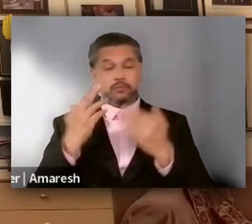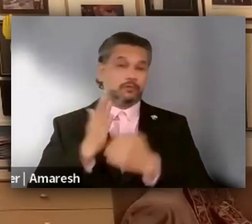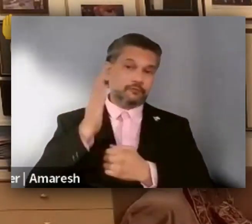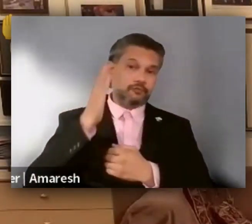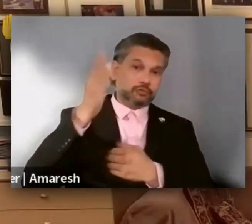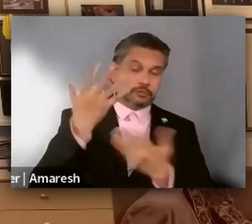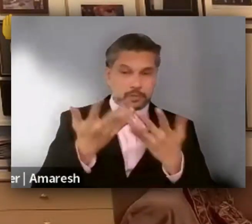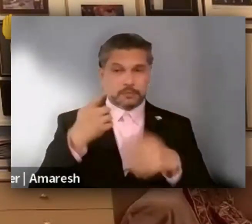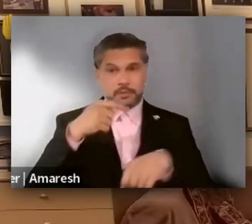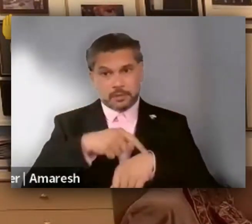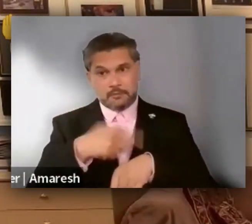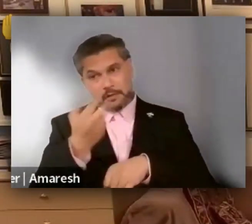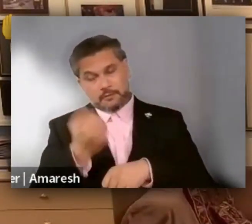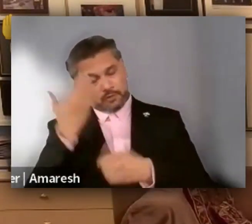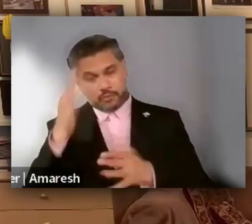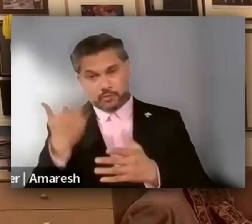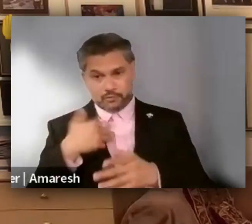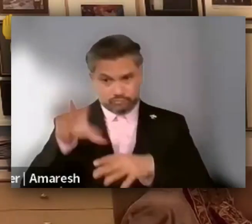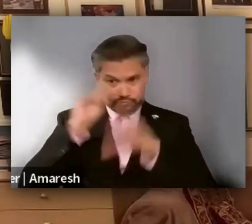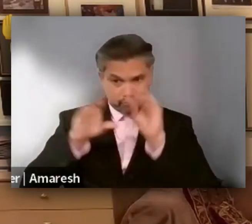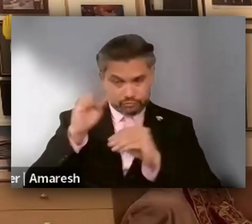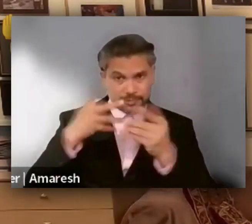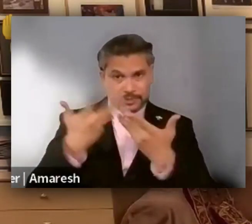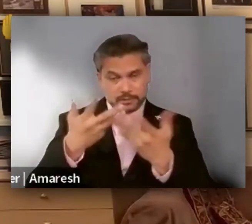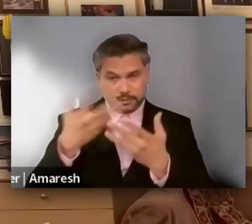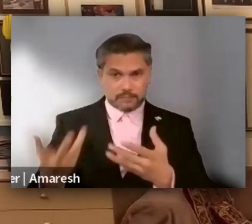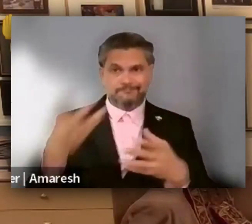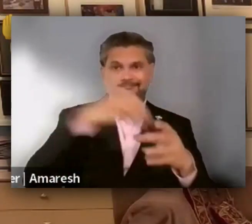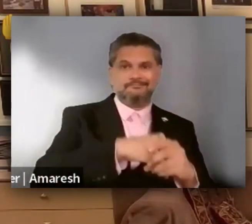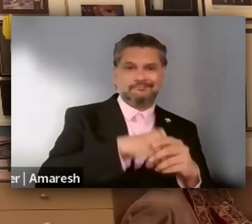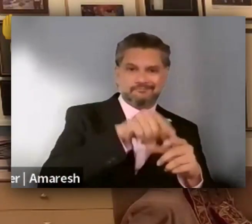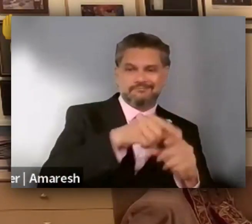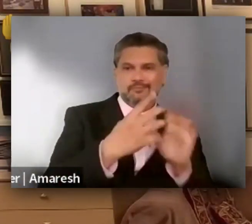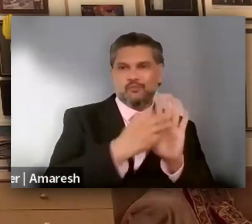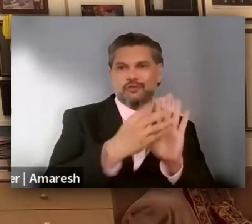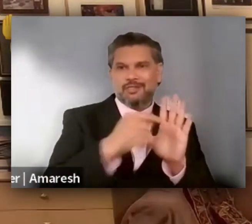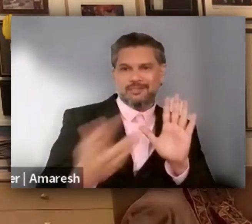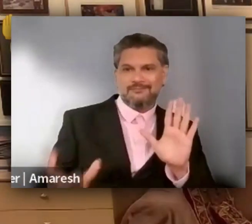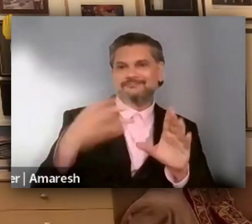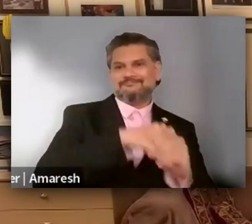there will be a time when that learning is actually incorporated into the model.